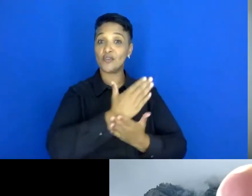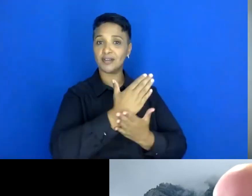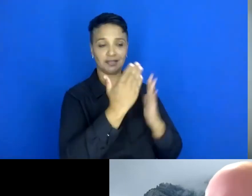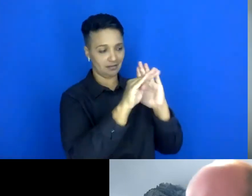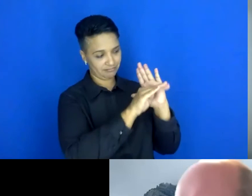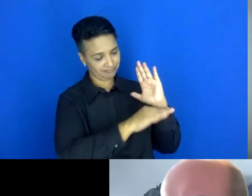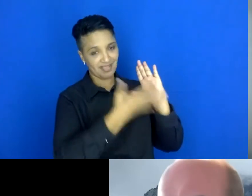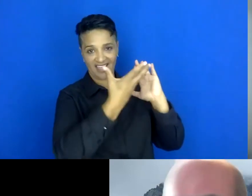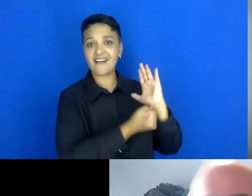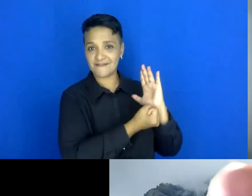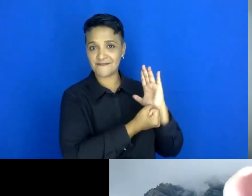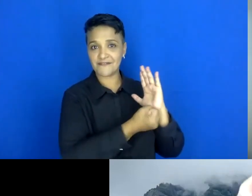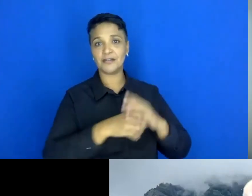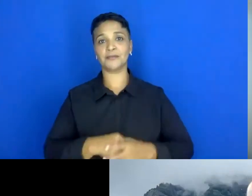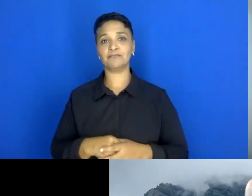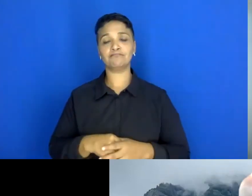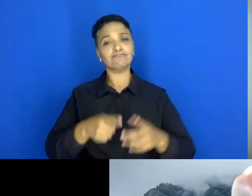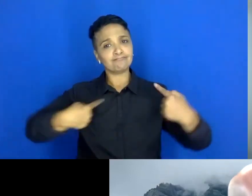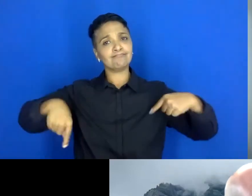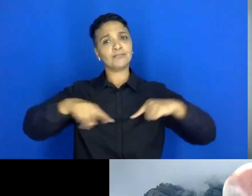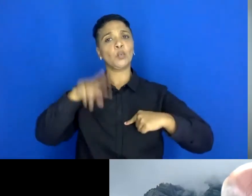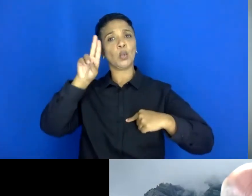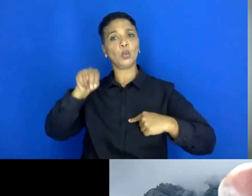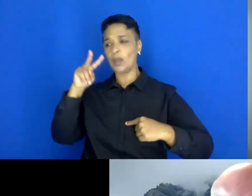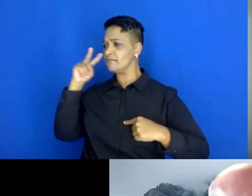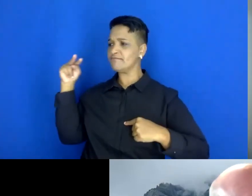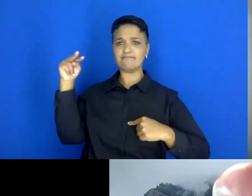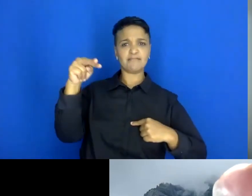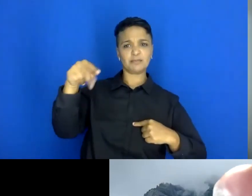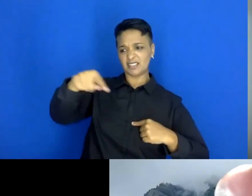um from the un perspective maybe i'll just talk a little bit about how we're coming to a